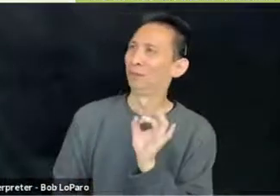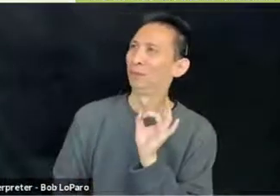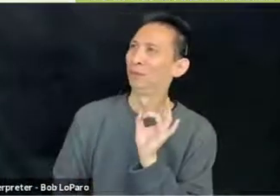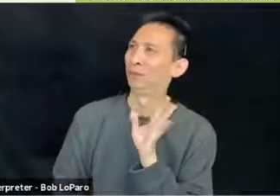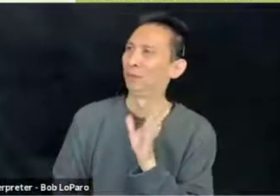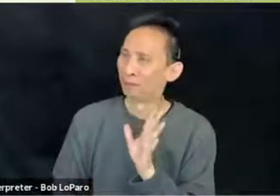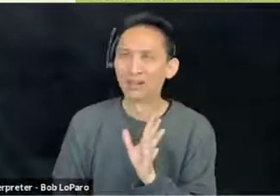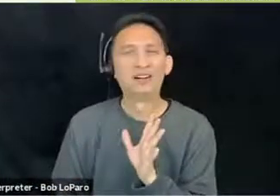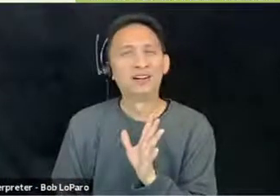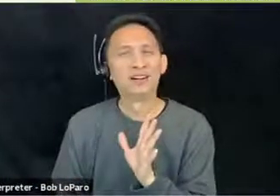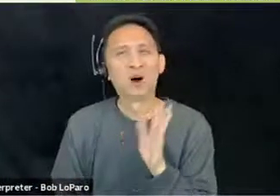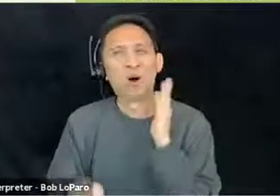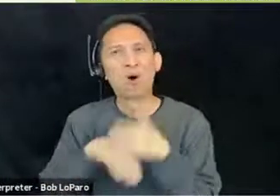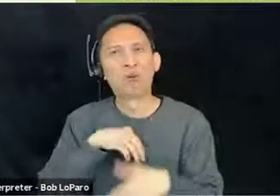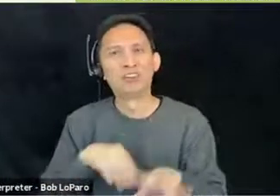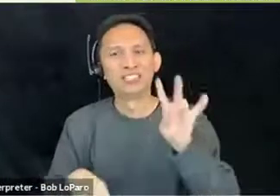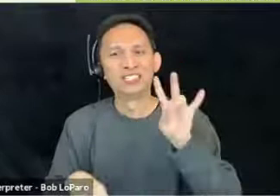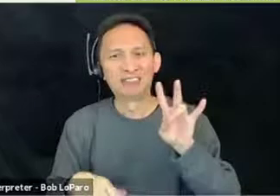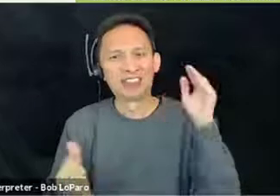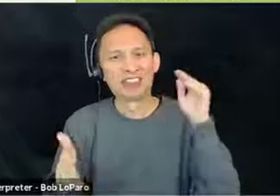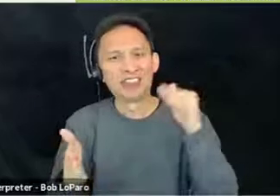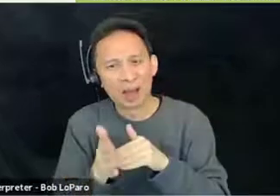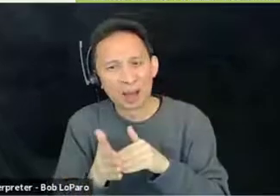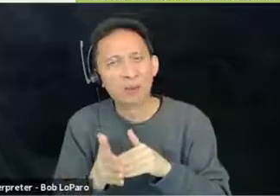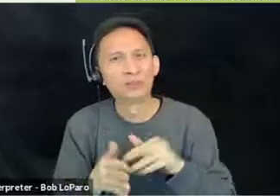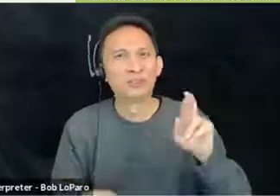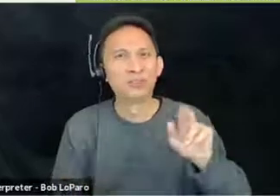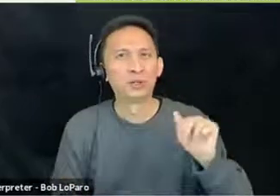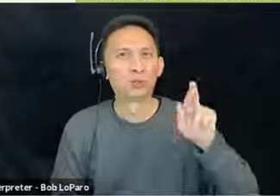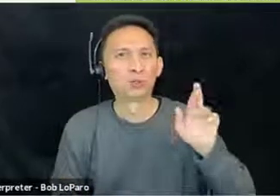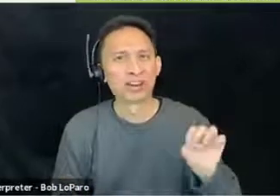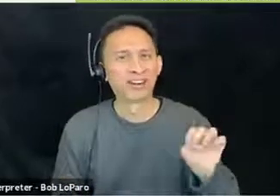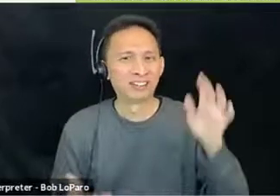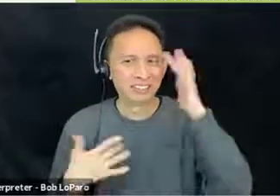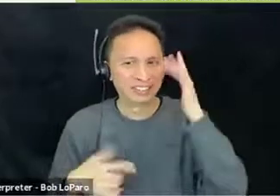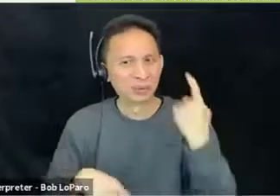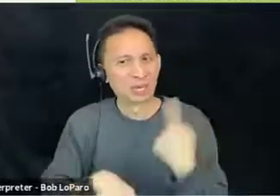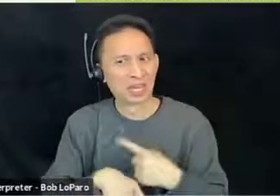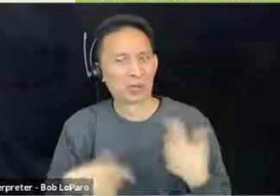there's over 7,000 rare diseases that exist today. And then you take those numbers